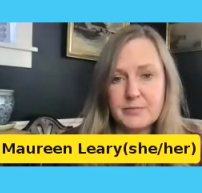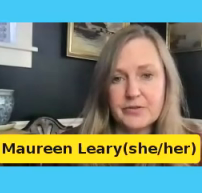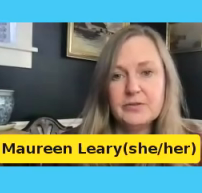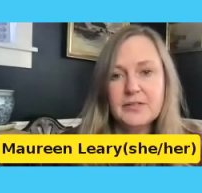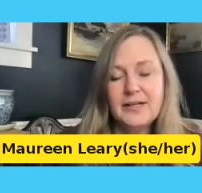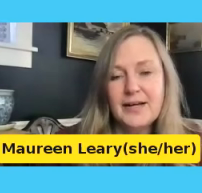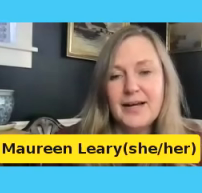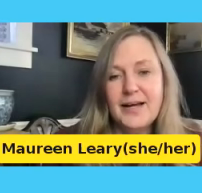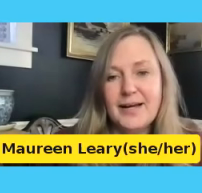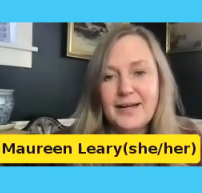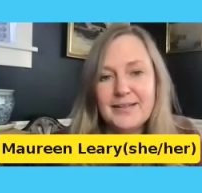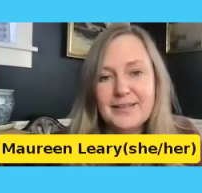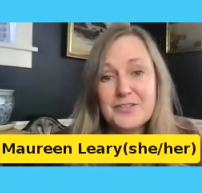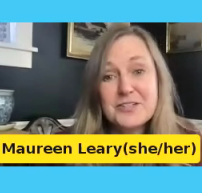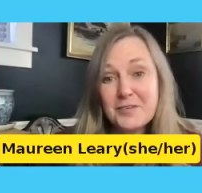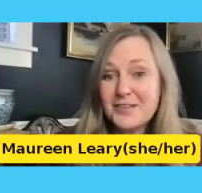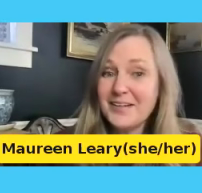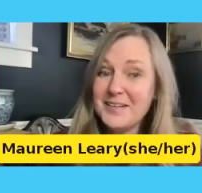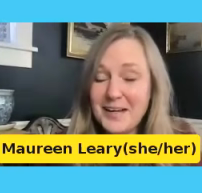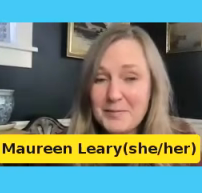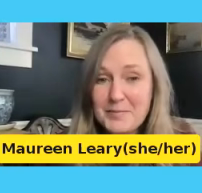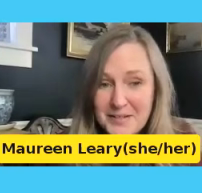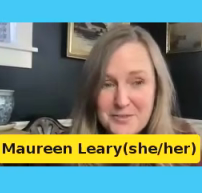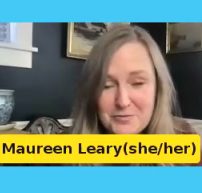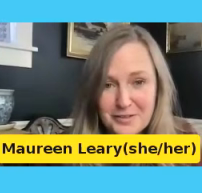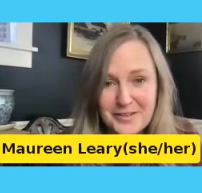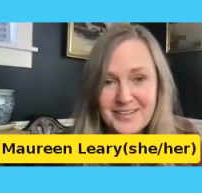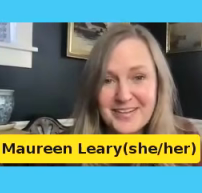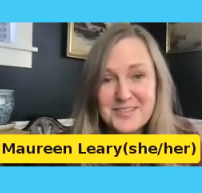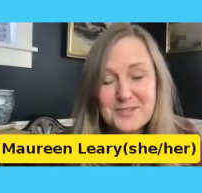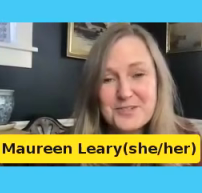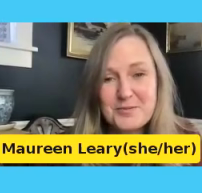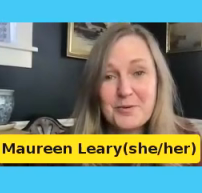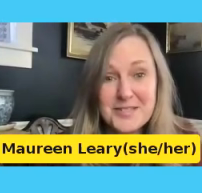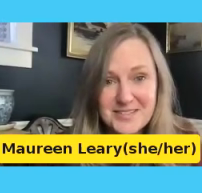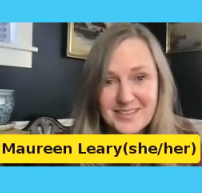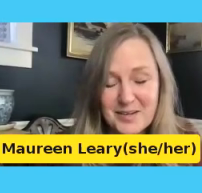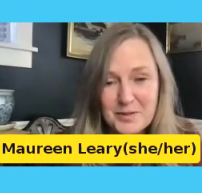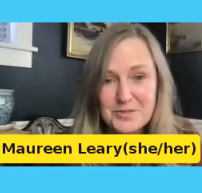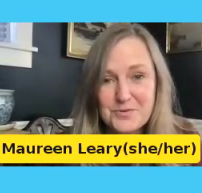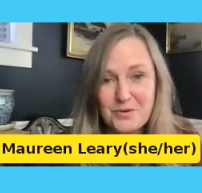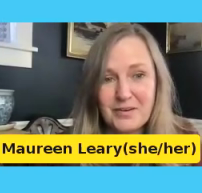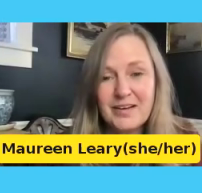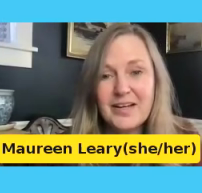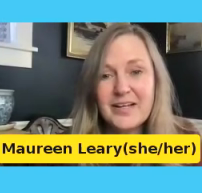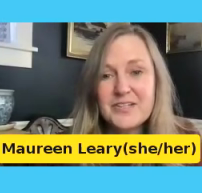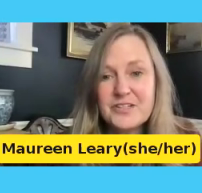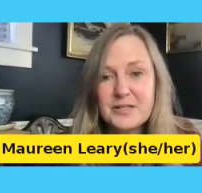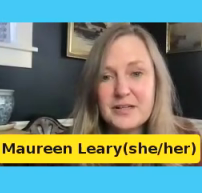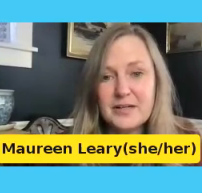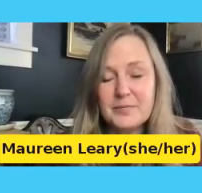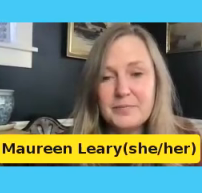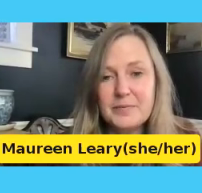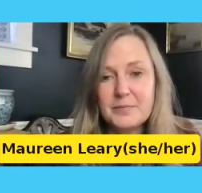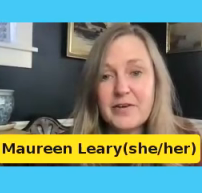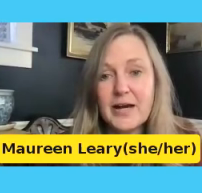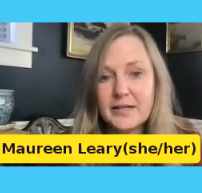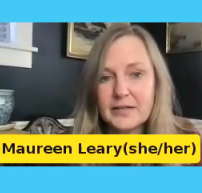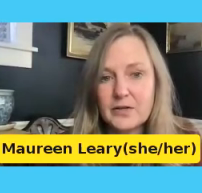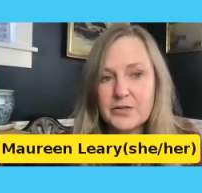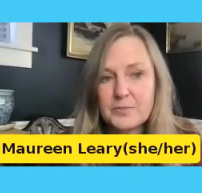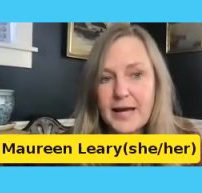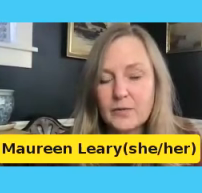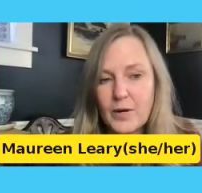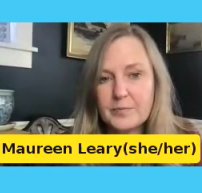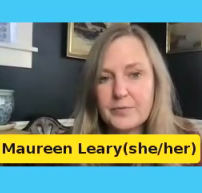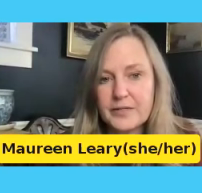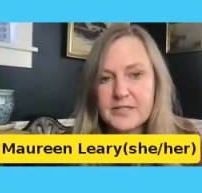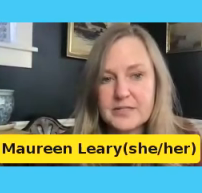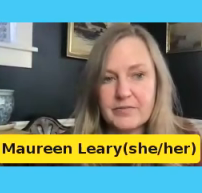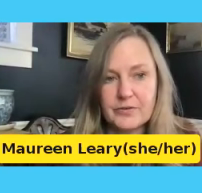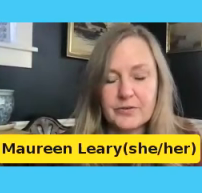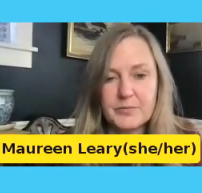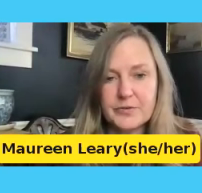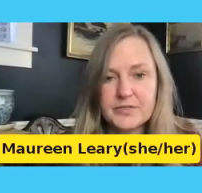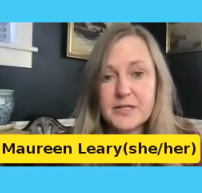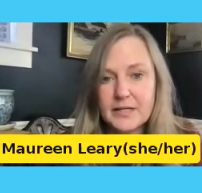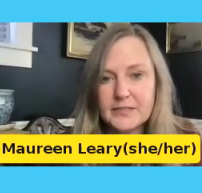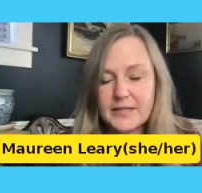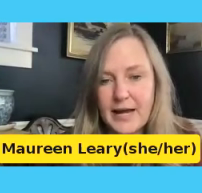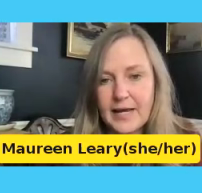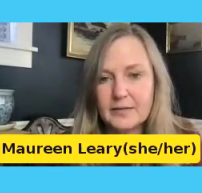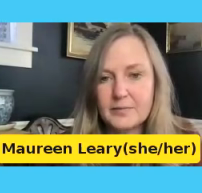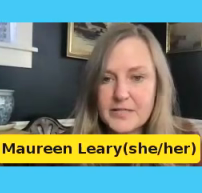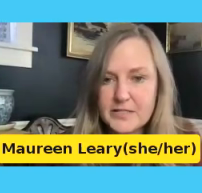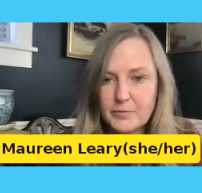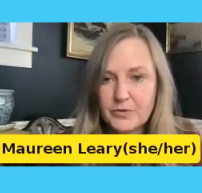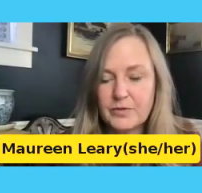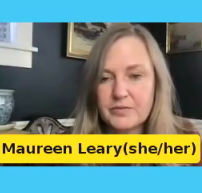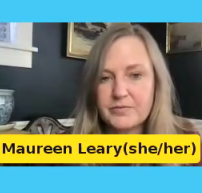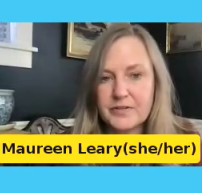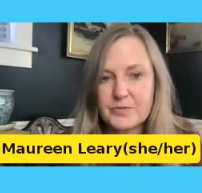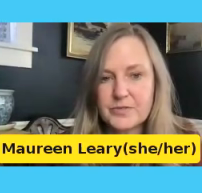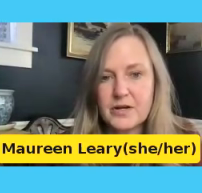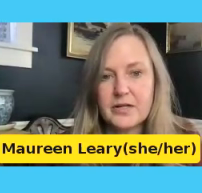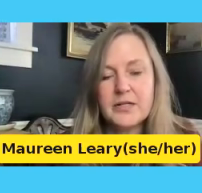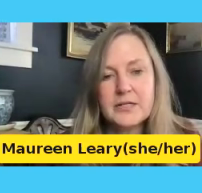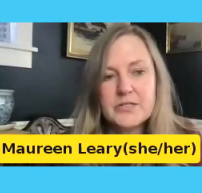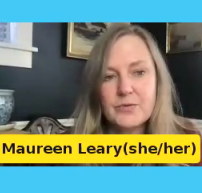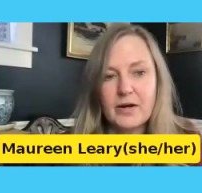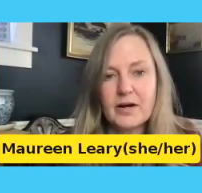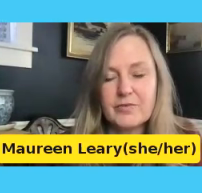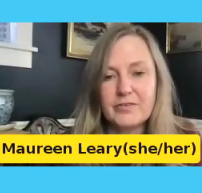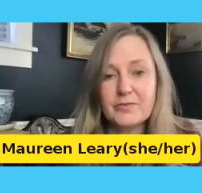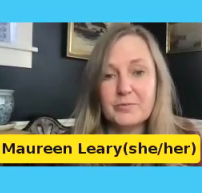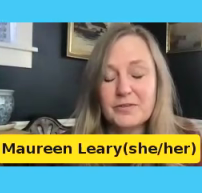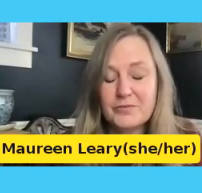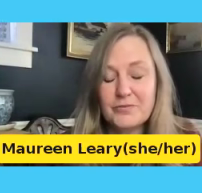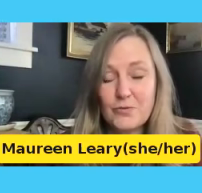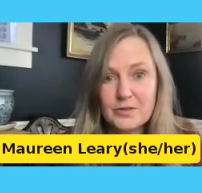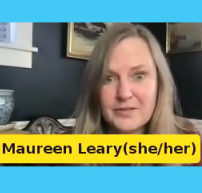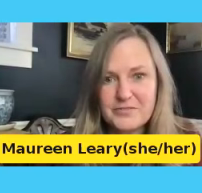skilled workers. And this one is notable because it includes both workers who are clearly busy at their tasks as well as men who appear to be taking a companion lunch break. The artist for this mural Gertrude goodrich lived in New York and sometime before he death in 2017,